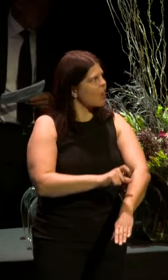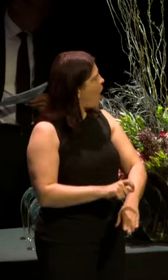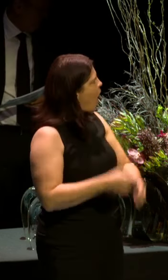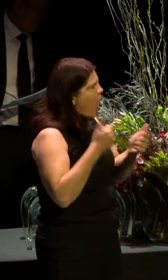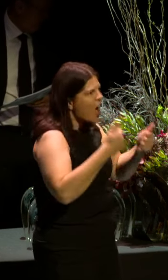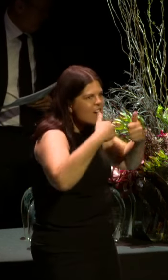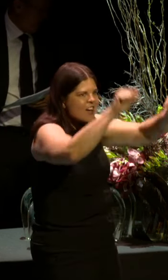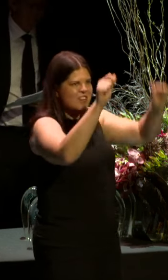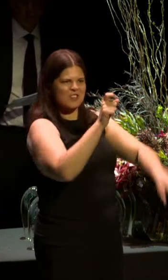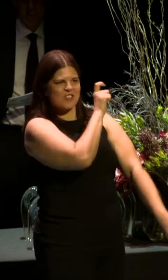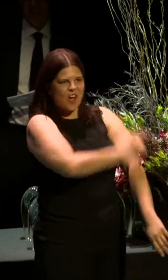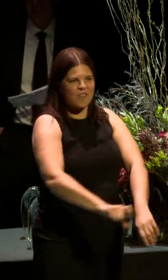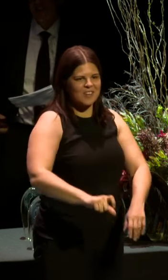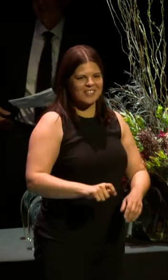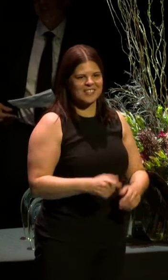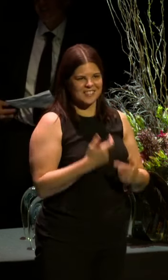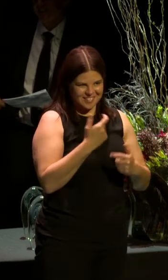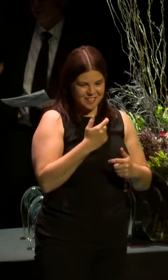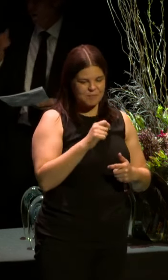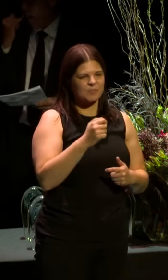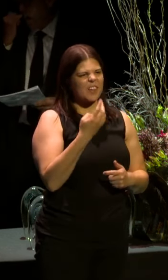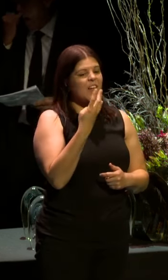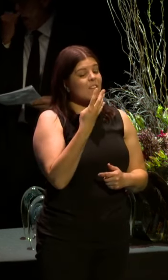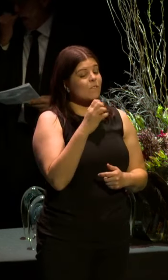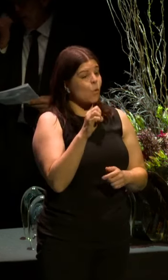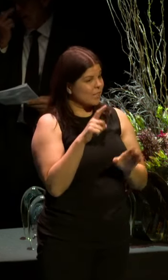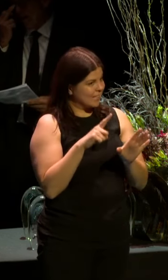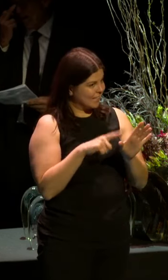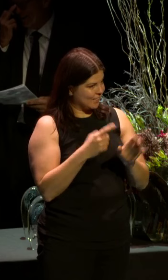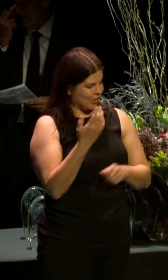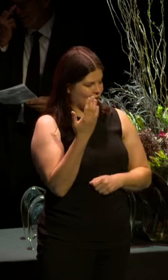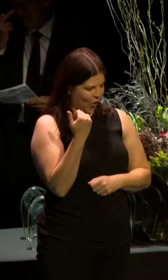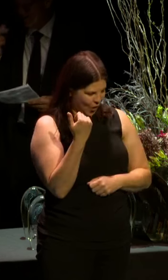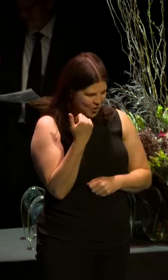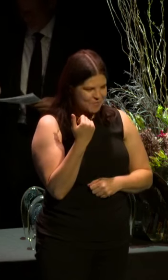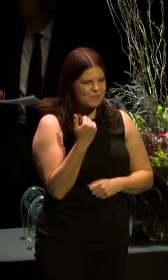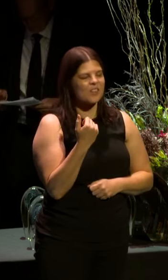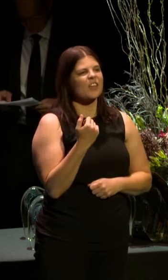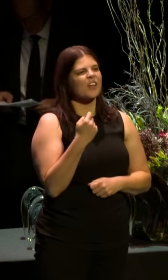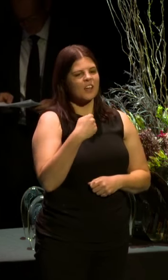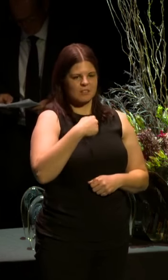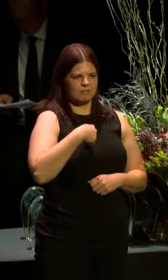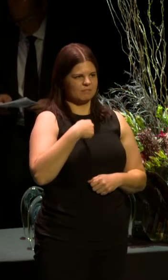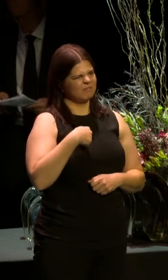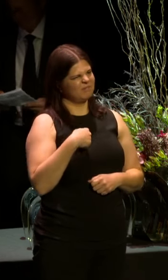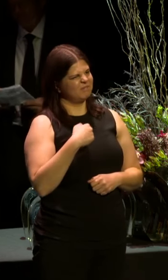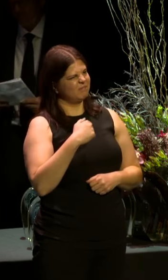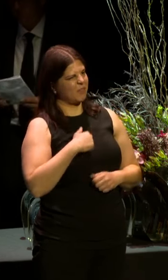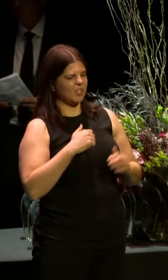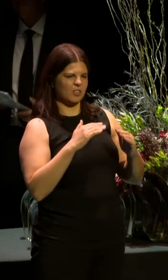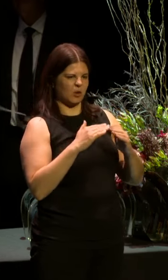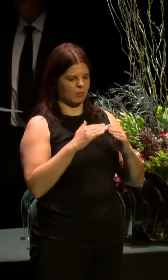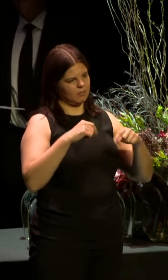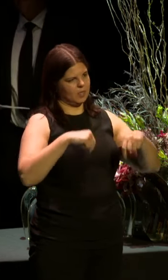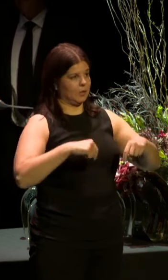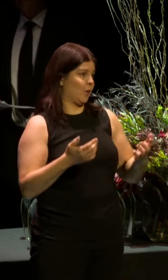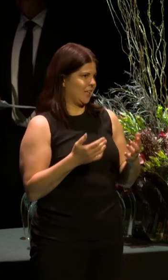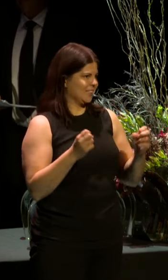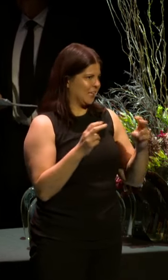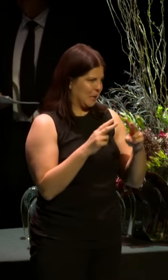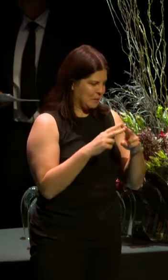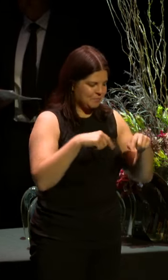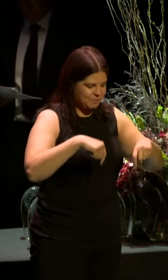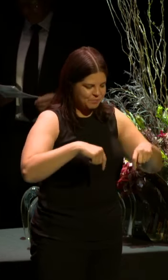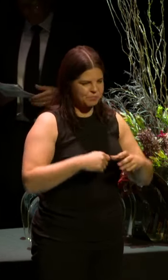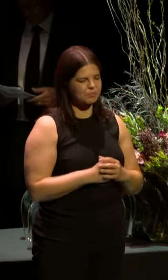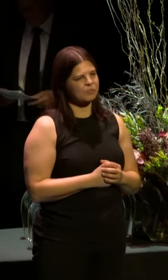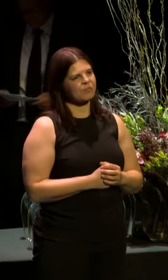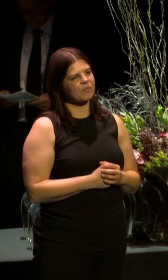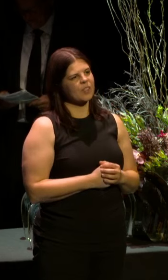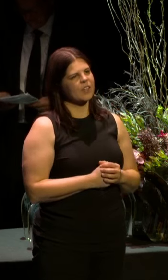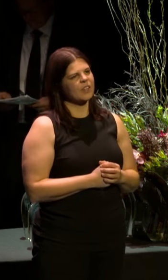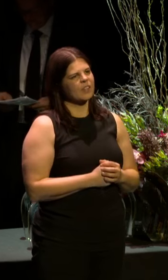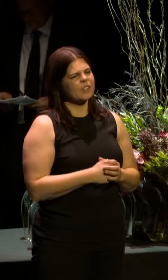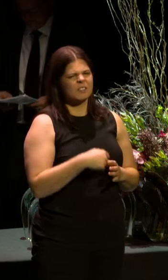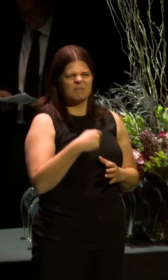But 40 years ago, there I was in my home town here in Sydney and I was in an open workshop